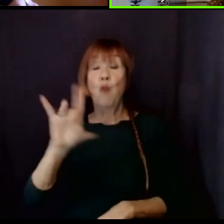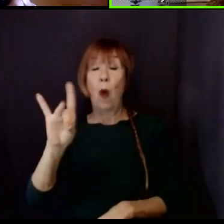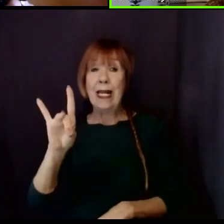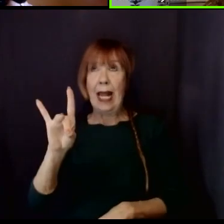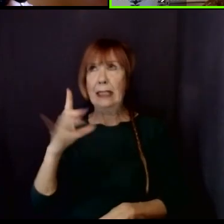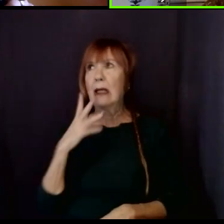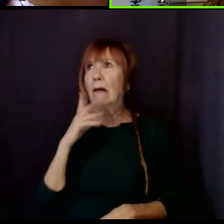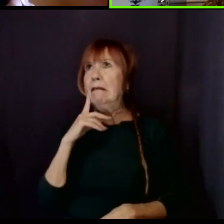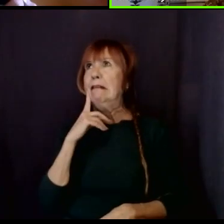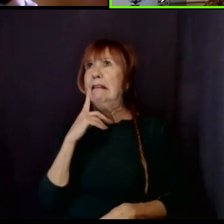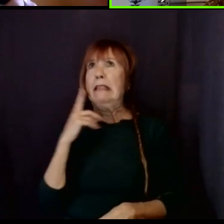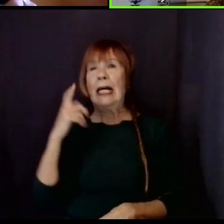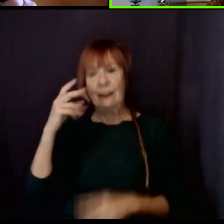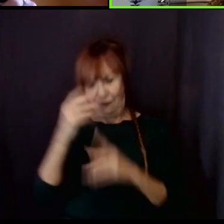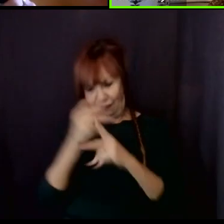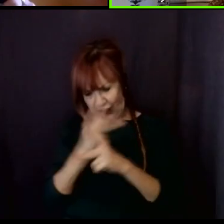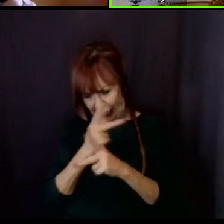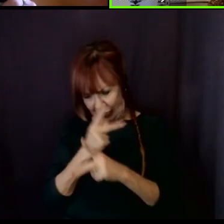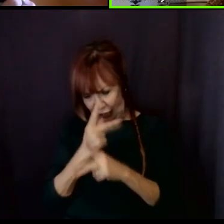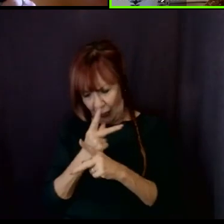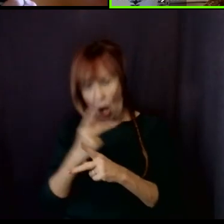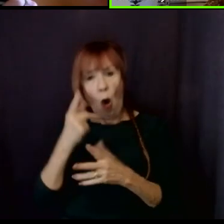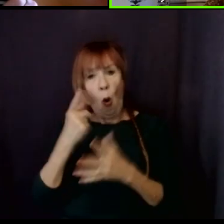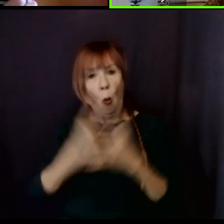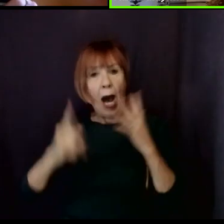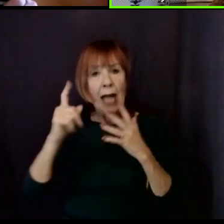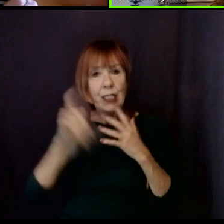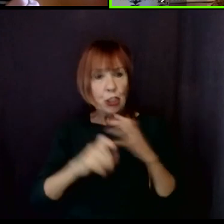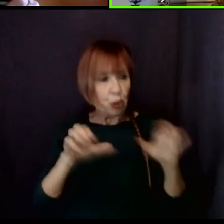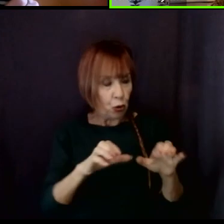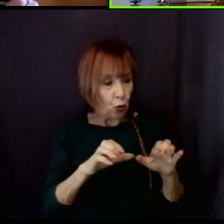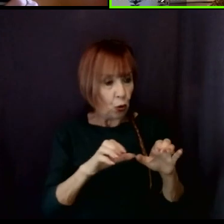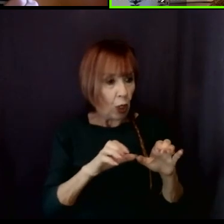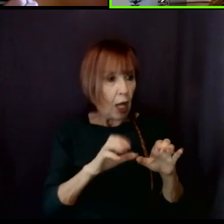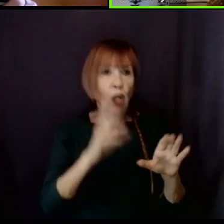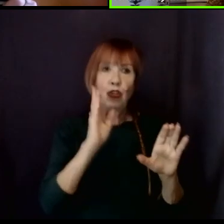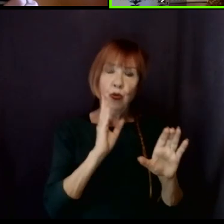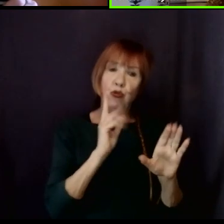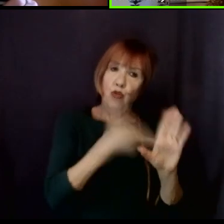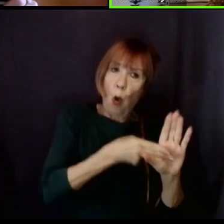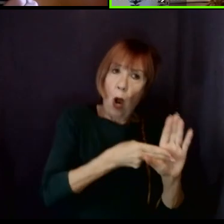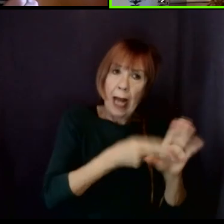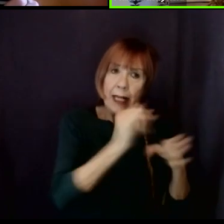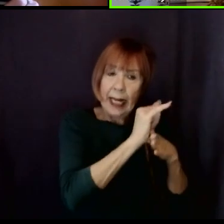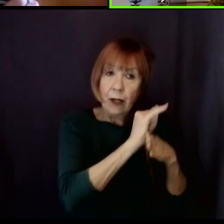and on top of that I'm visually impaired, so I can't drive, so it mean PA jobs,